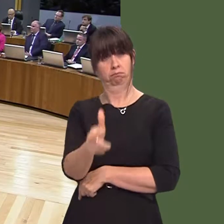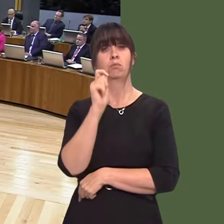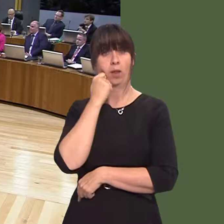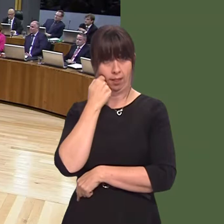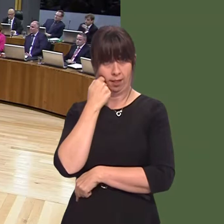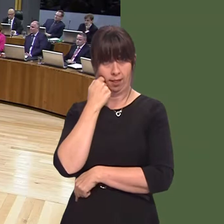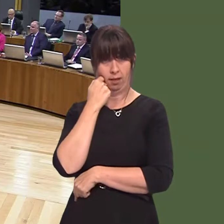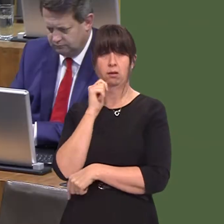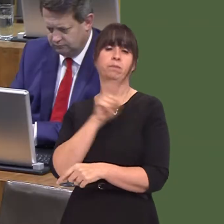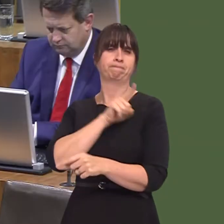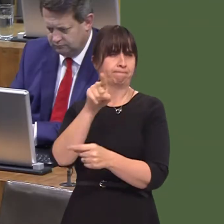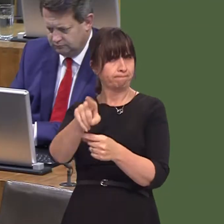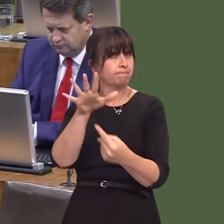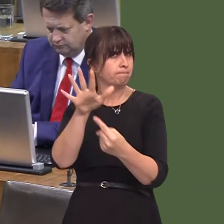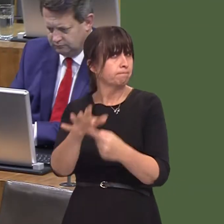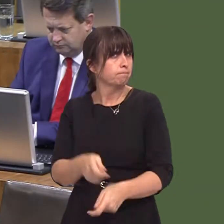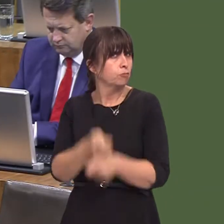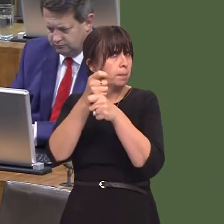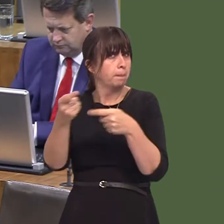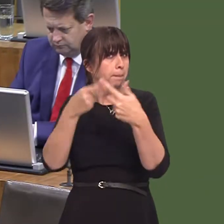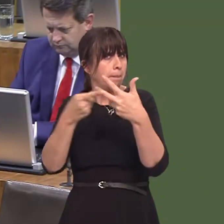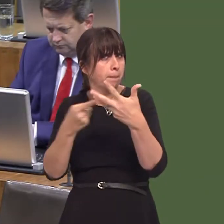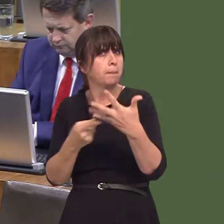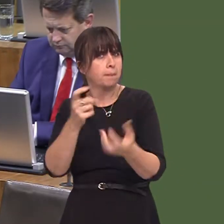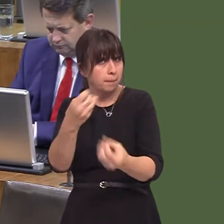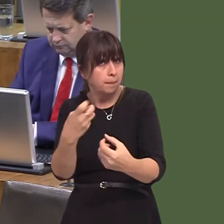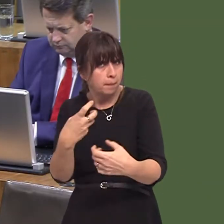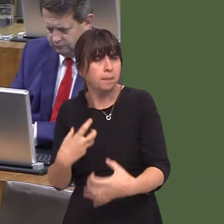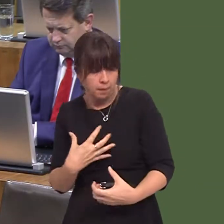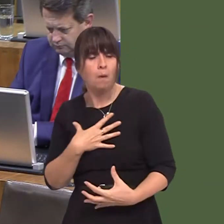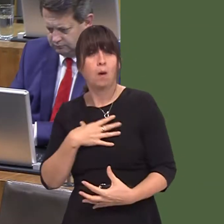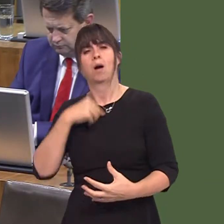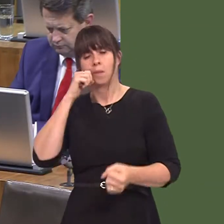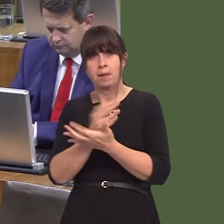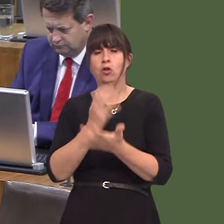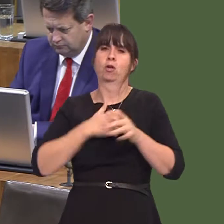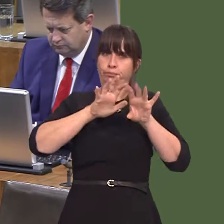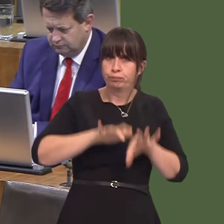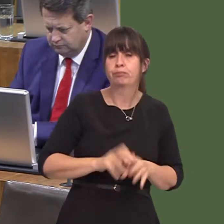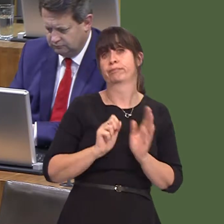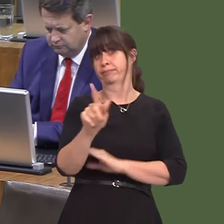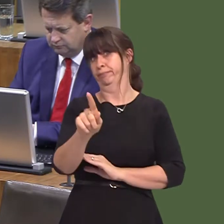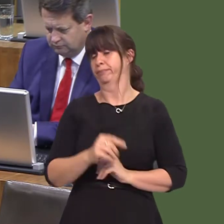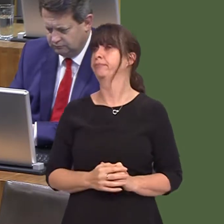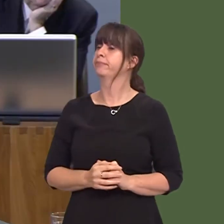These are important points that he raises, and what he has asked me there I will ensure is addressed in writing in a letter.